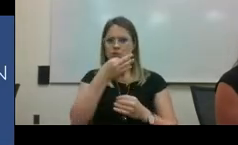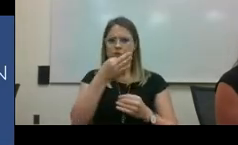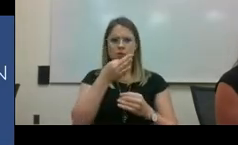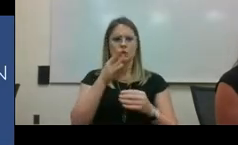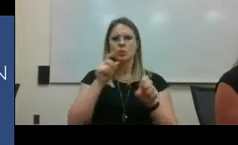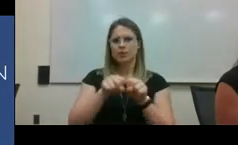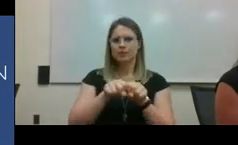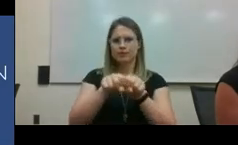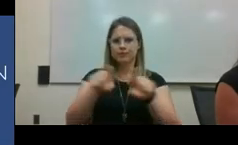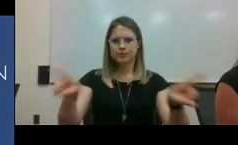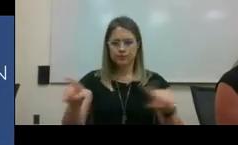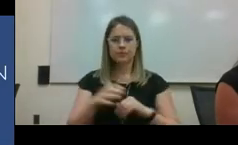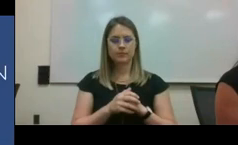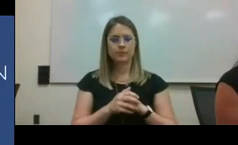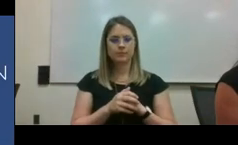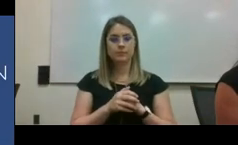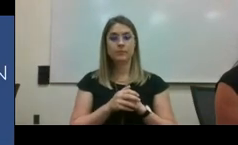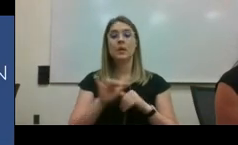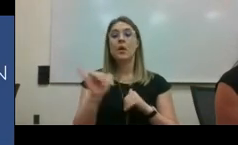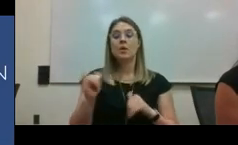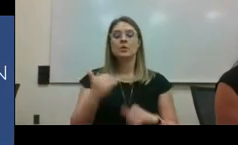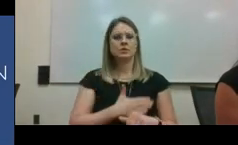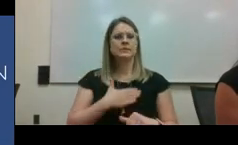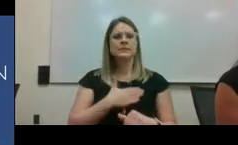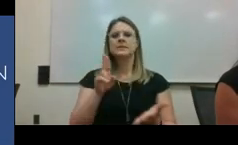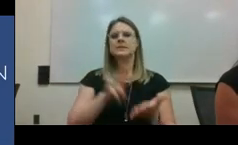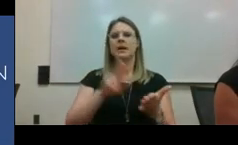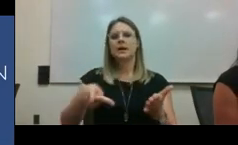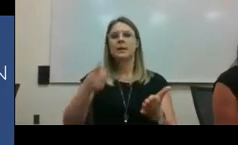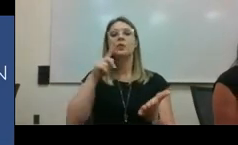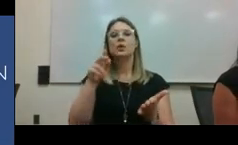so that you have that to reference. Also, please feel free to sign up for our newsletter at allchildrenreading.org